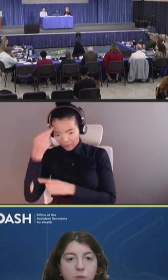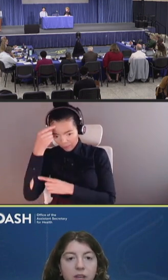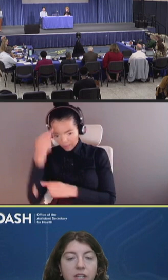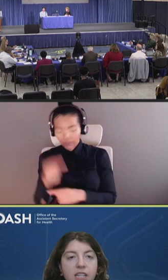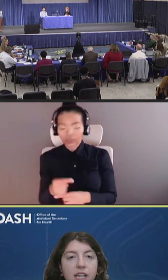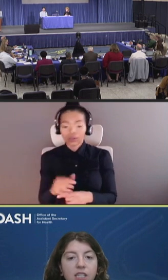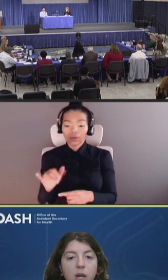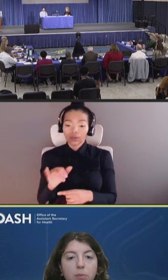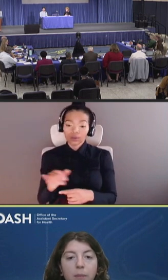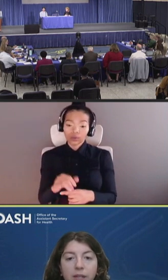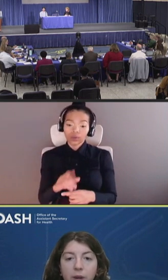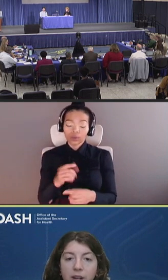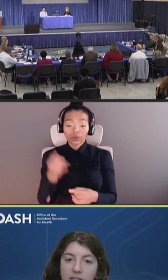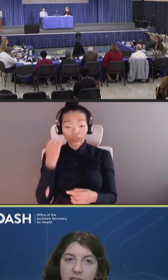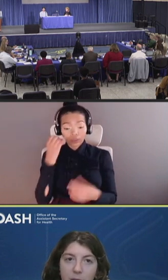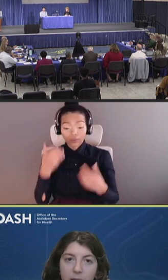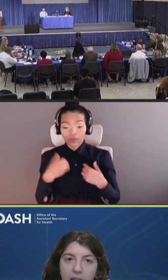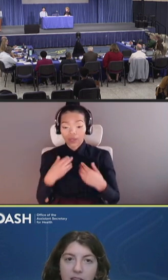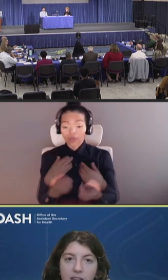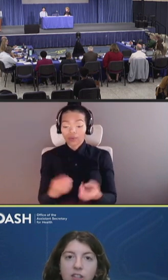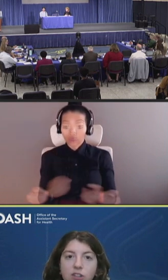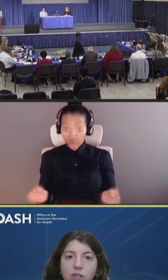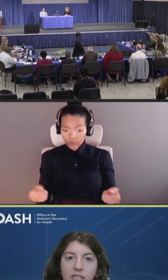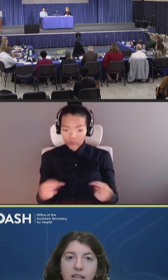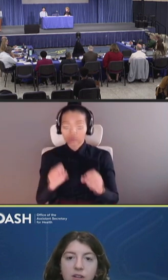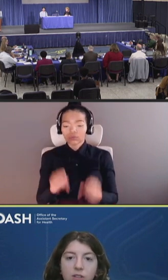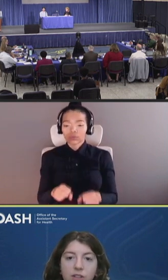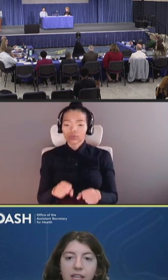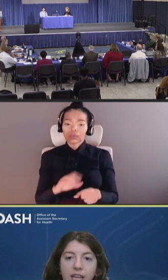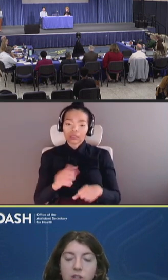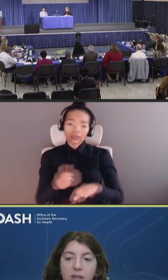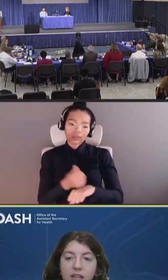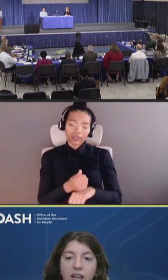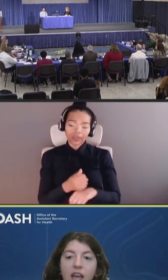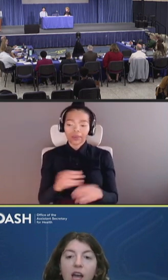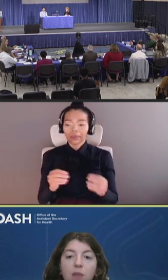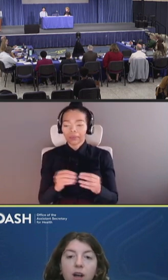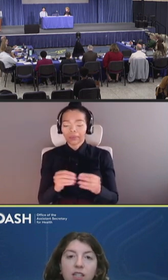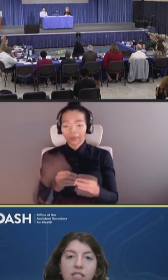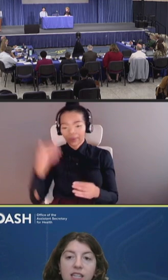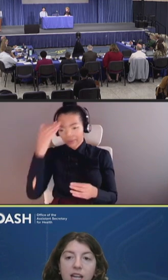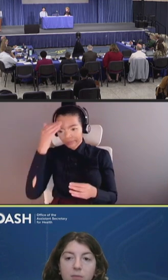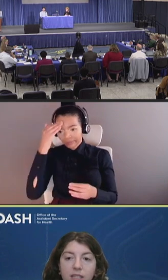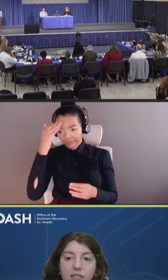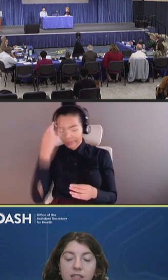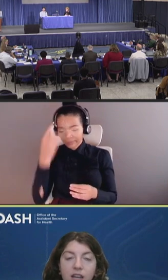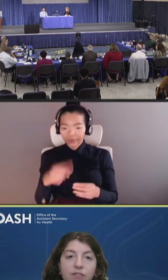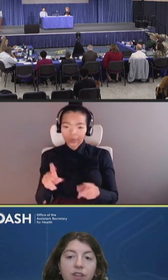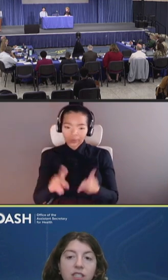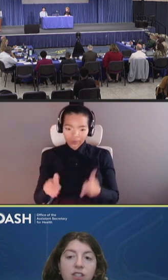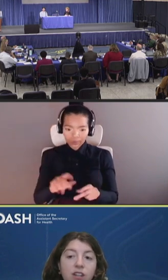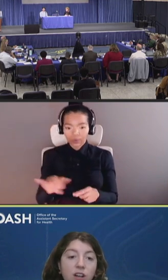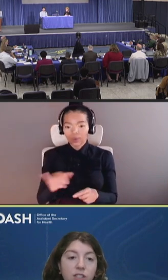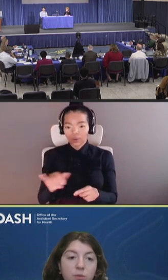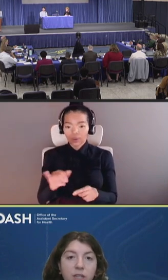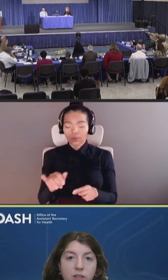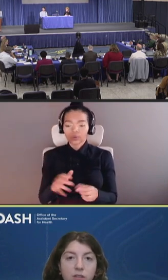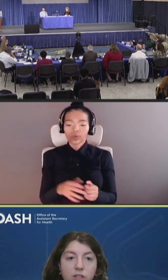we could conduct a public awareness campaign, increase stakeholder engagement and policy alignment. And funds could also be used to